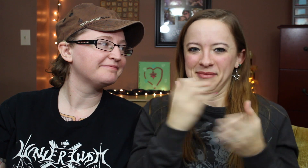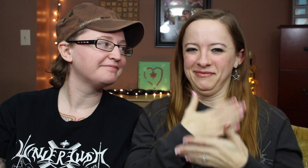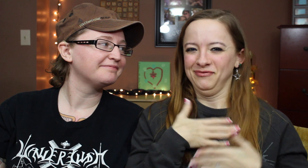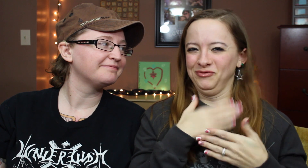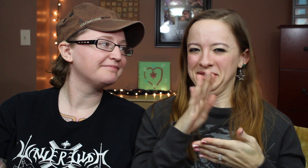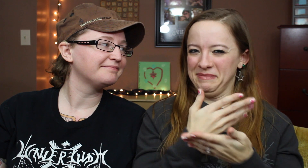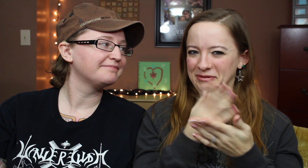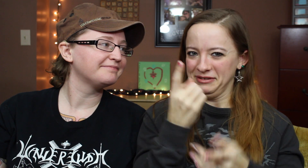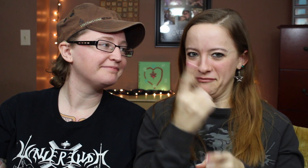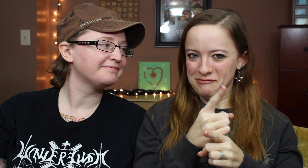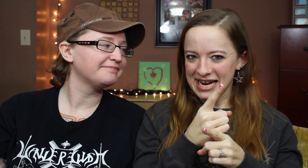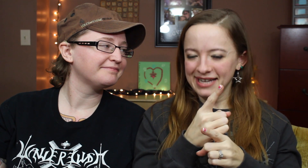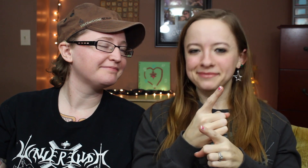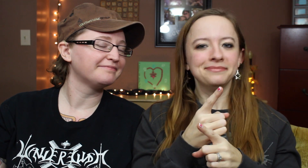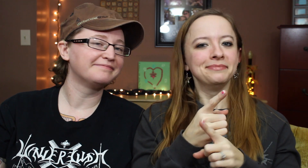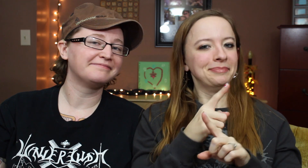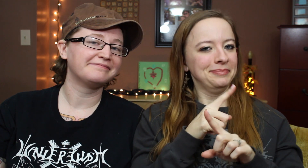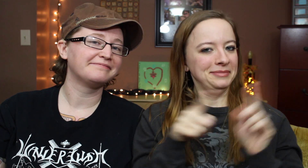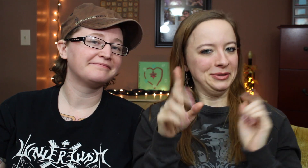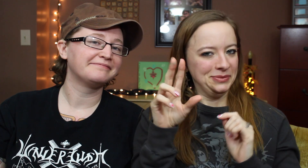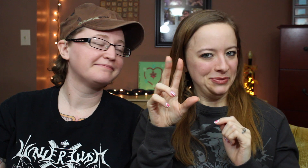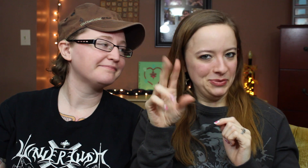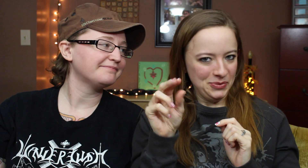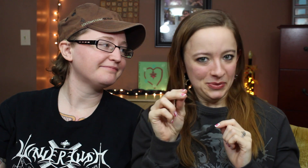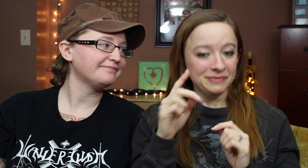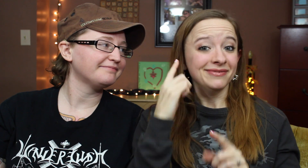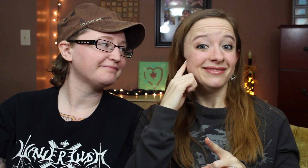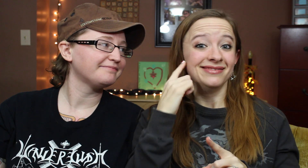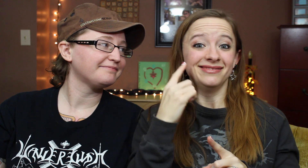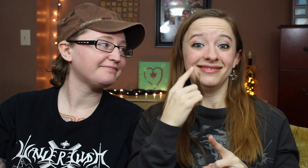nothing. So how would you be able to enjoy music right? But